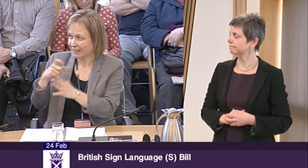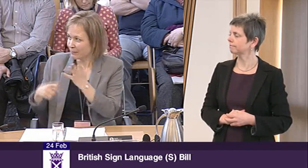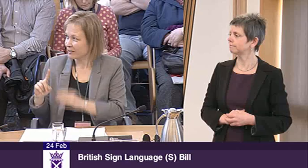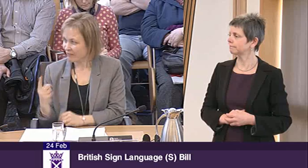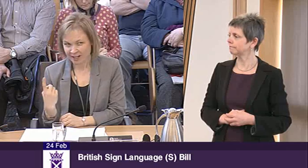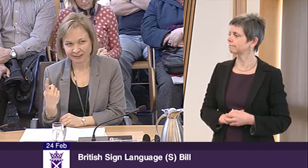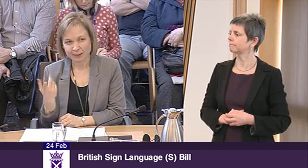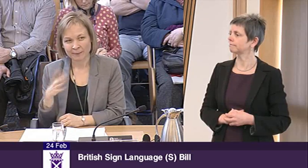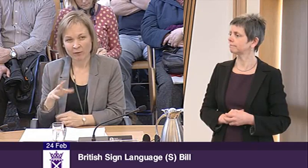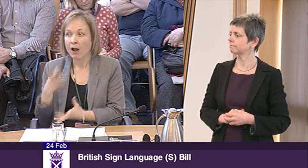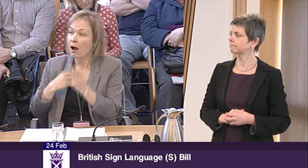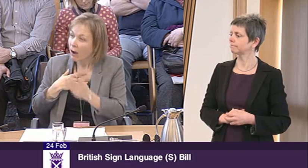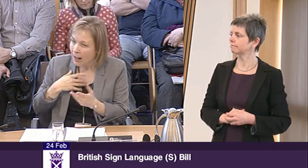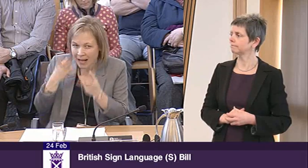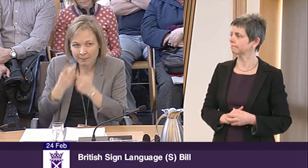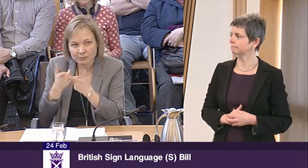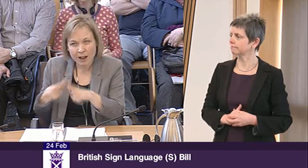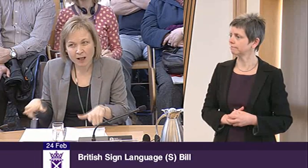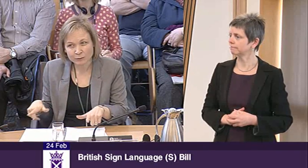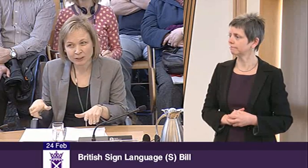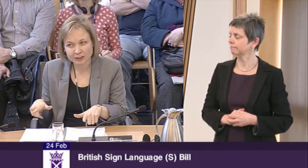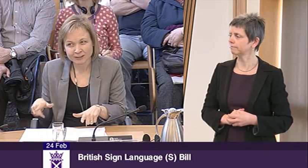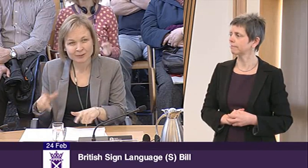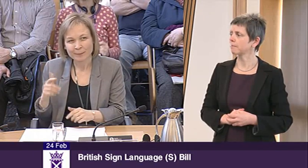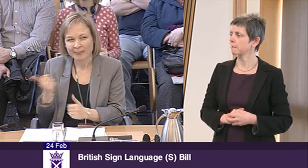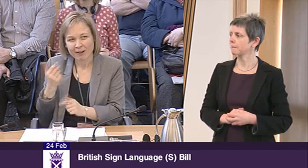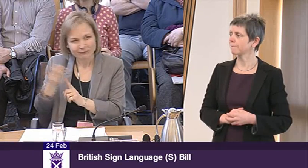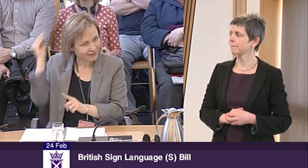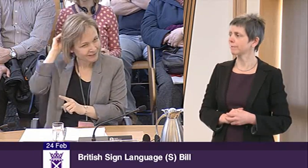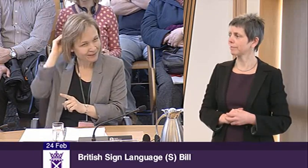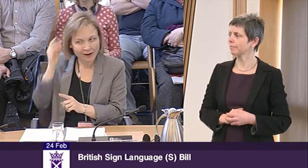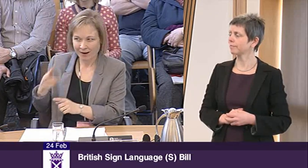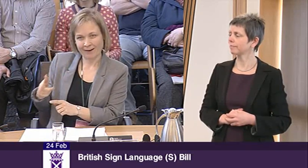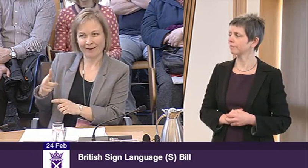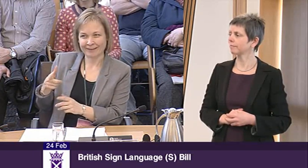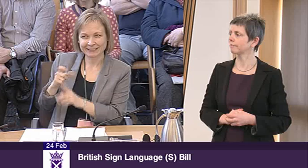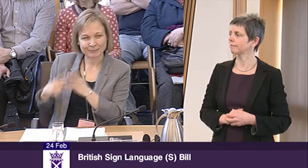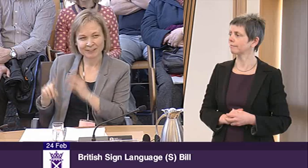meeting a deaf person for the very first time. They are learning the language but they do